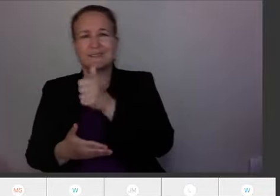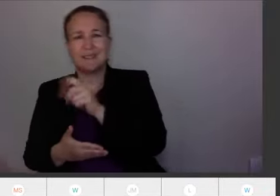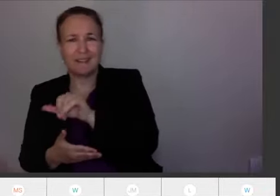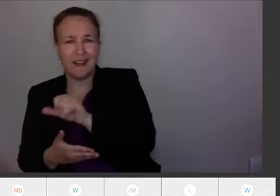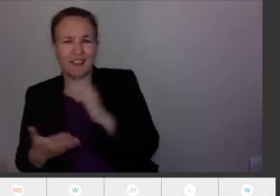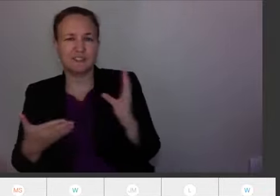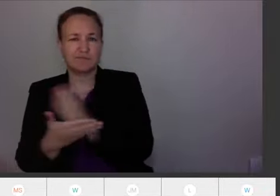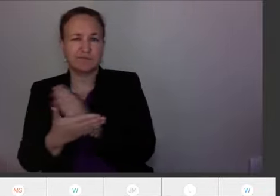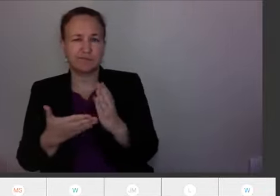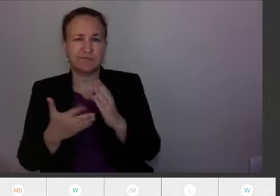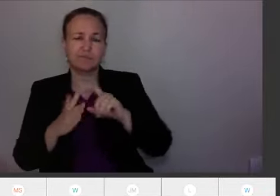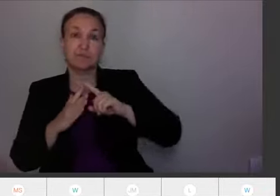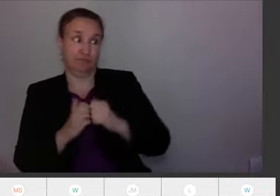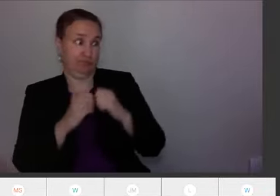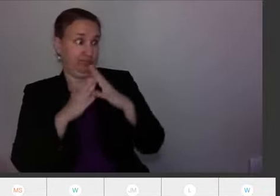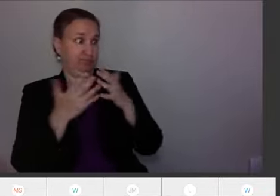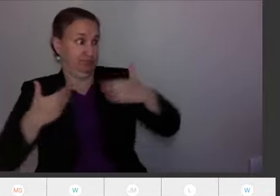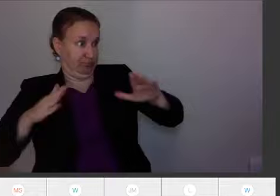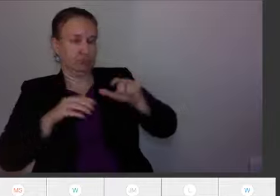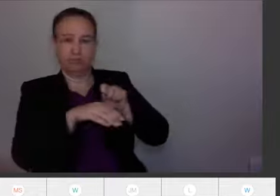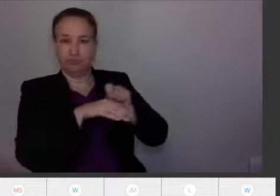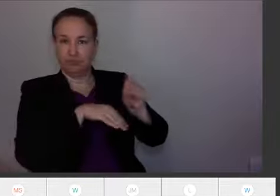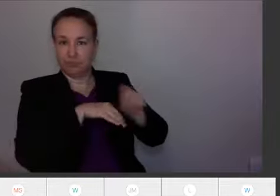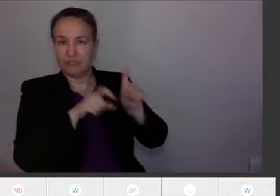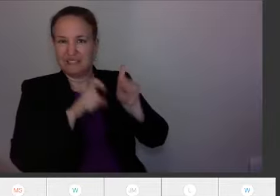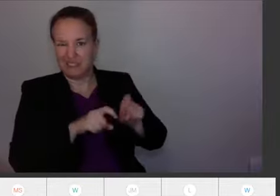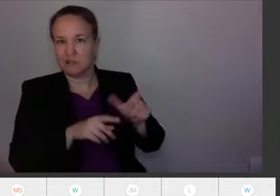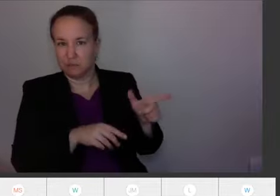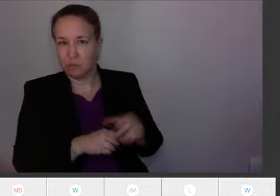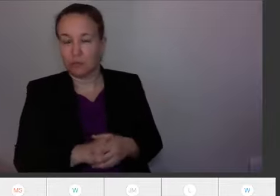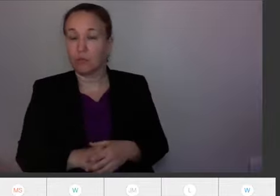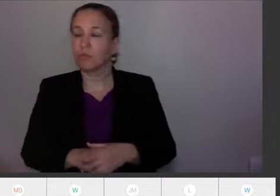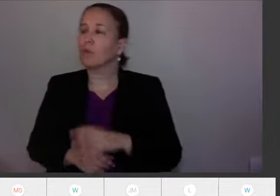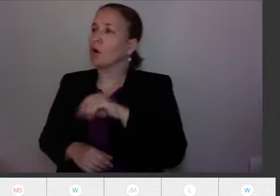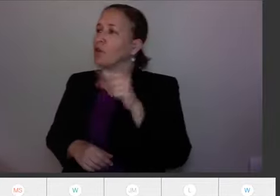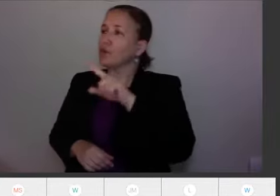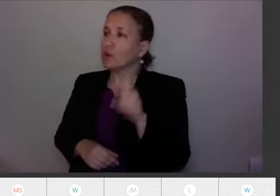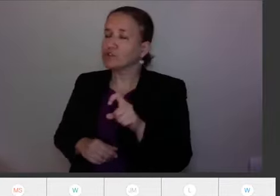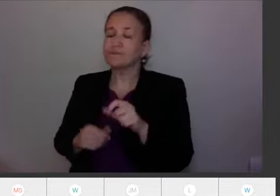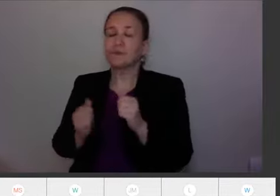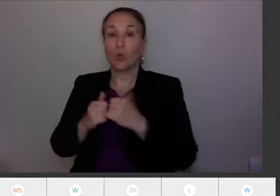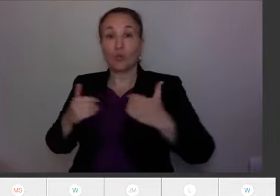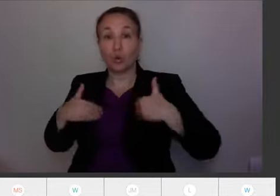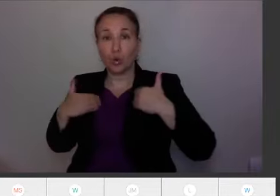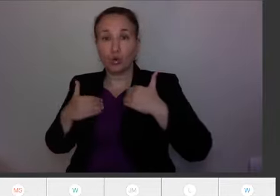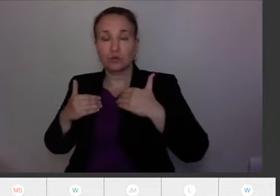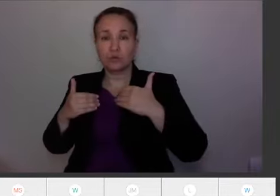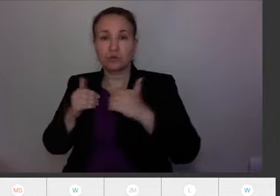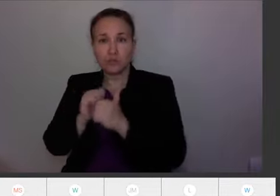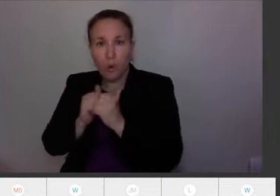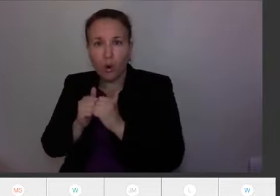[Reporter] and this question um with these these youth sports outbreaks um